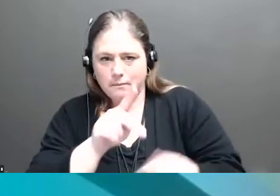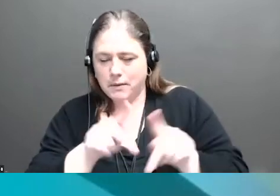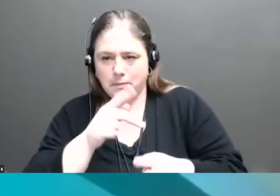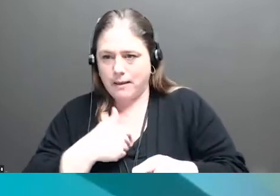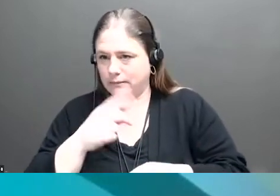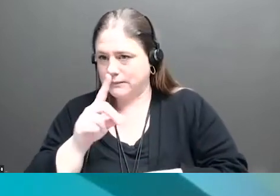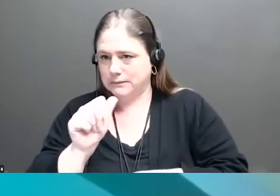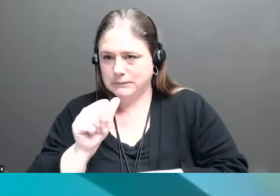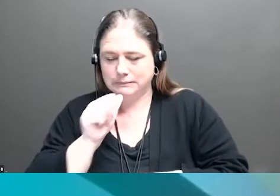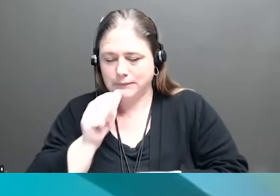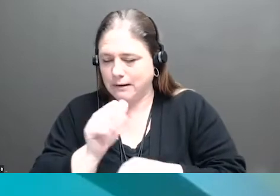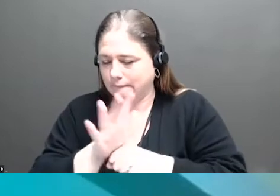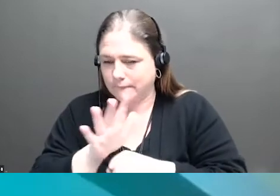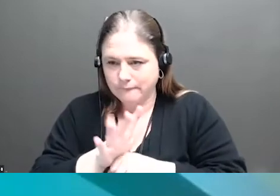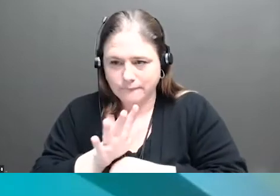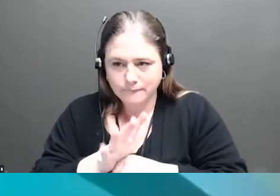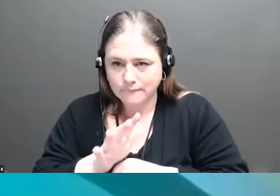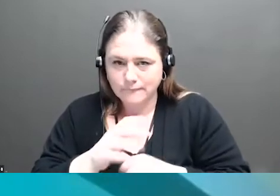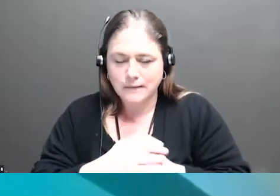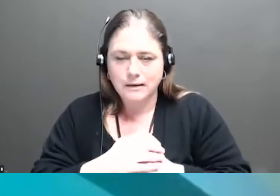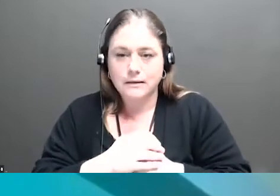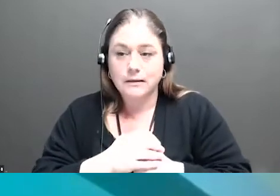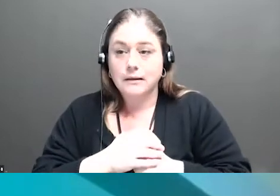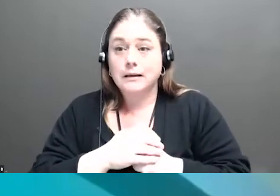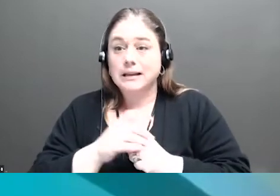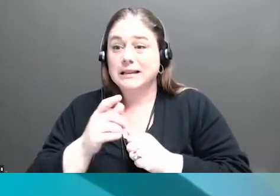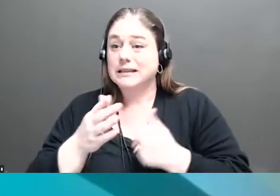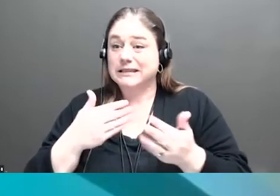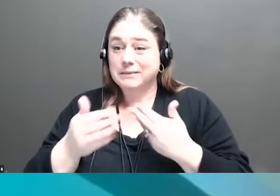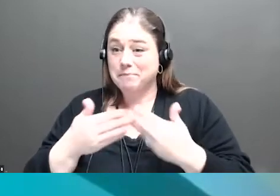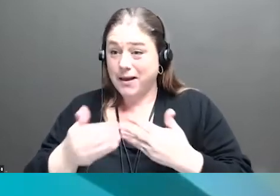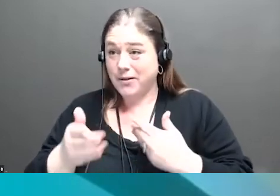Even employment service providers that were supposed to be specifically for people with